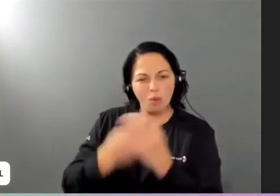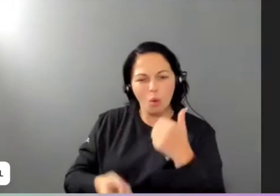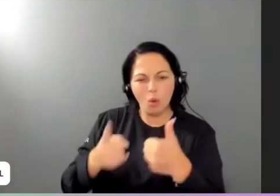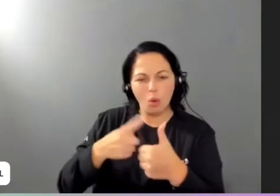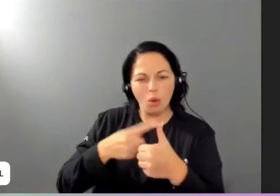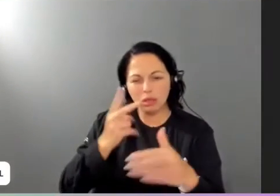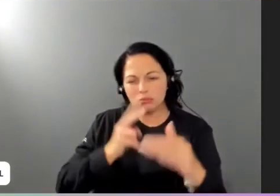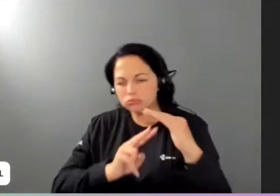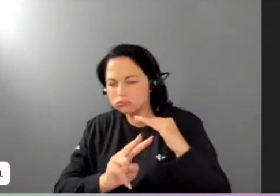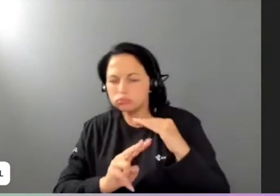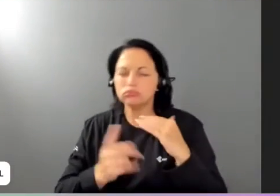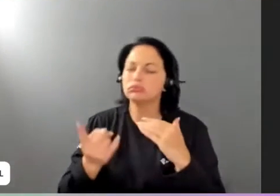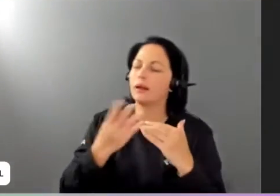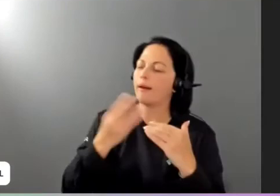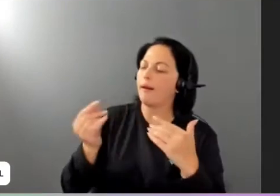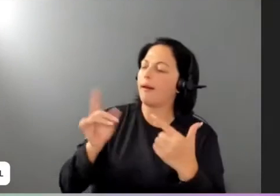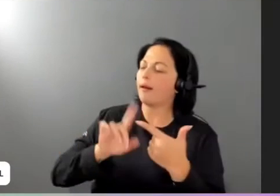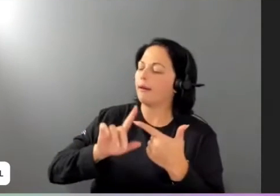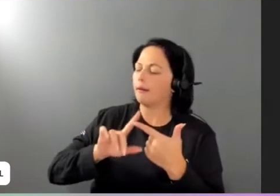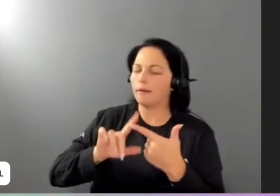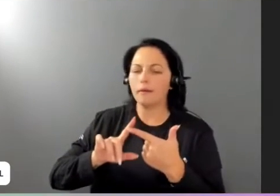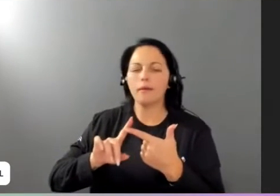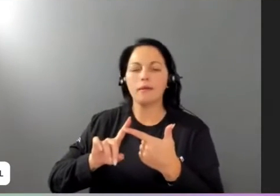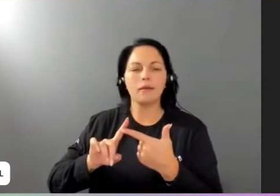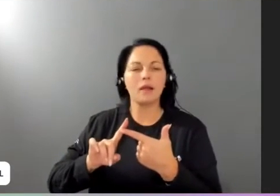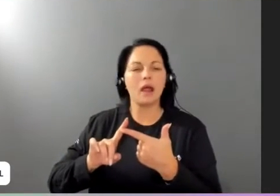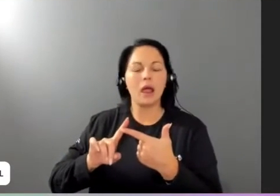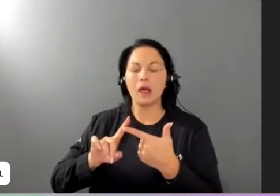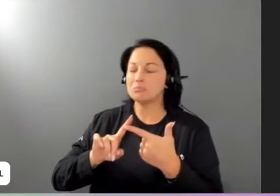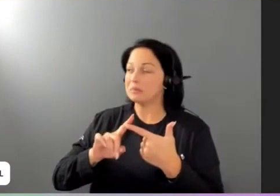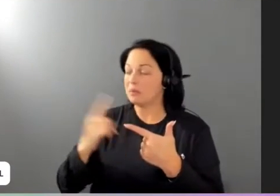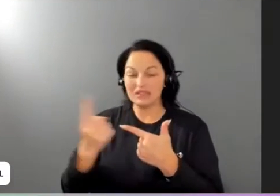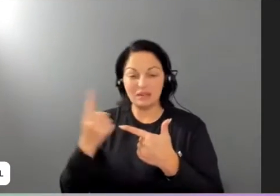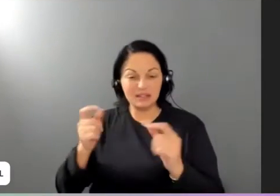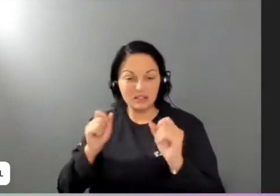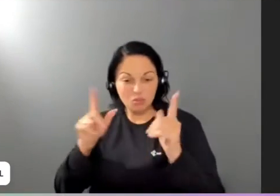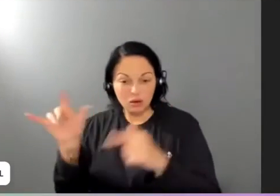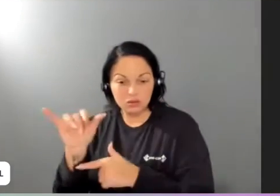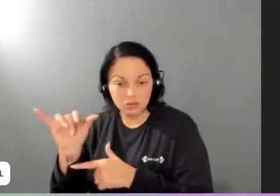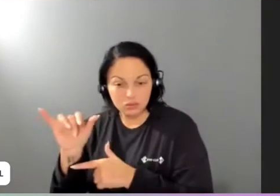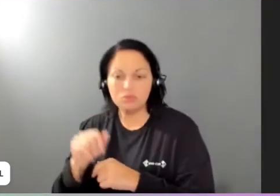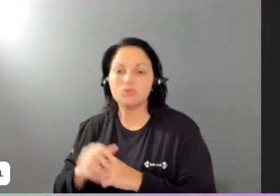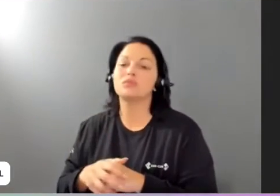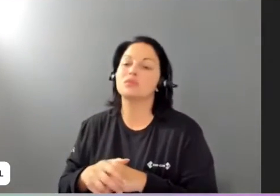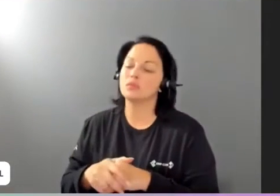problems like this snow? [JAMES] Another reason why inevitably -- you might